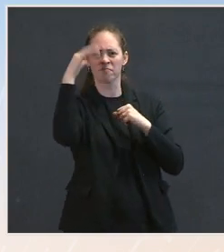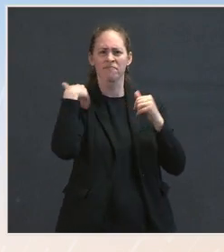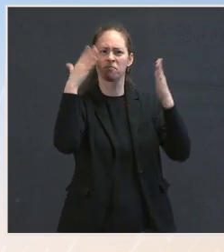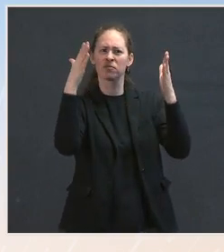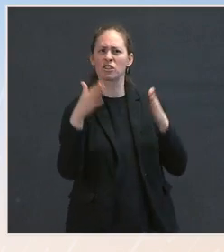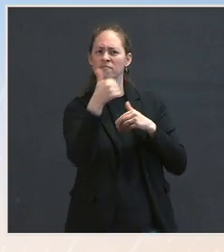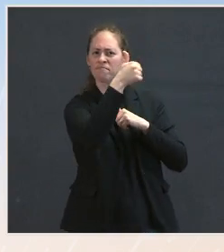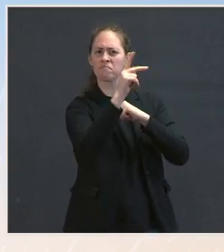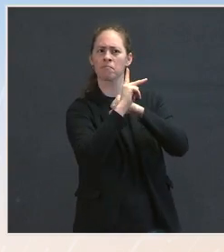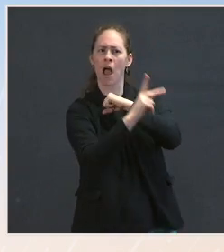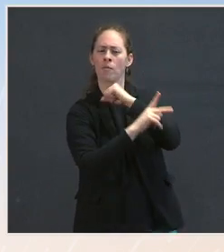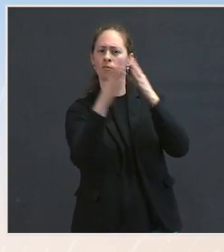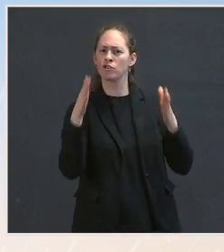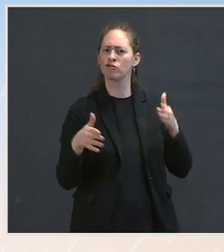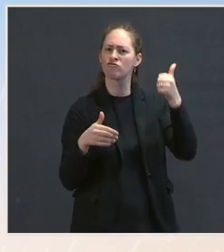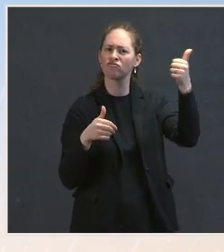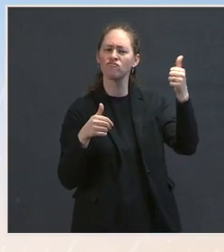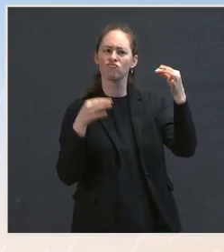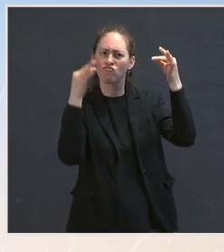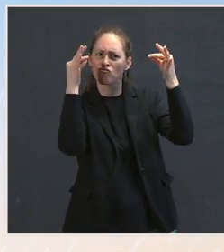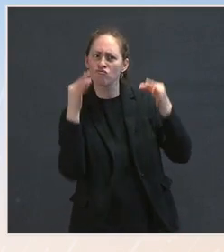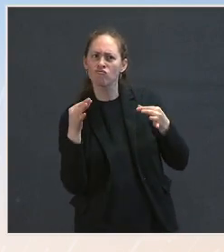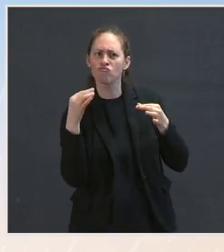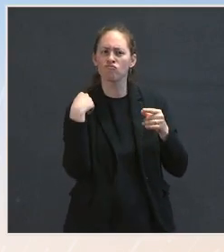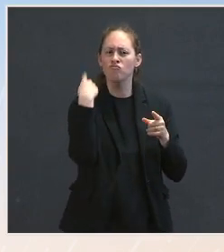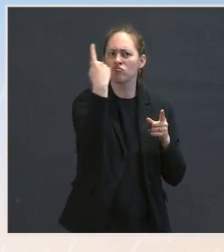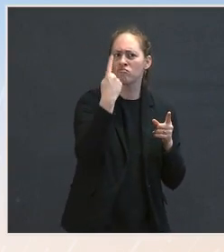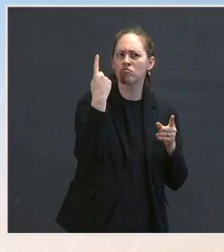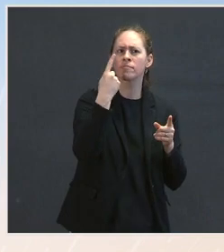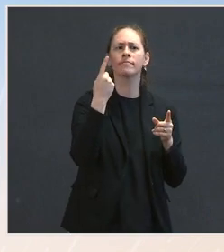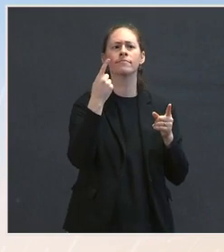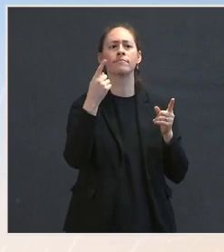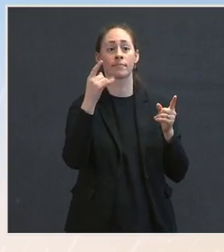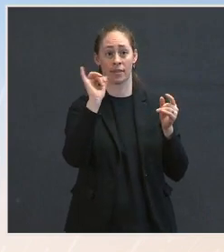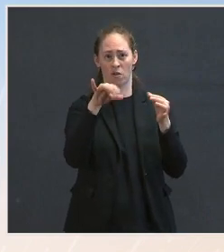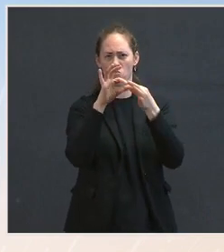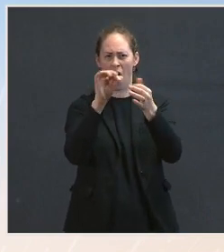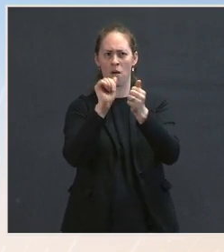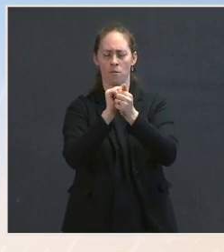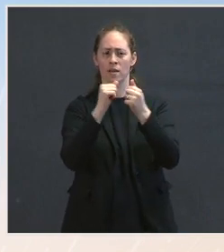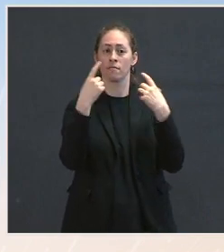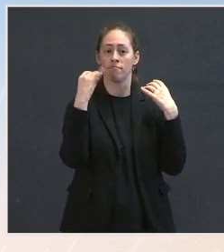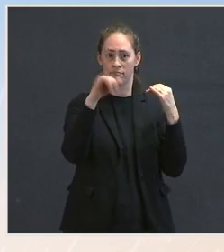as part of this broader economic relief package. If that is the decision, what's the next step on raising the minimum wage?